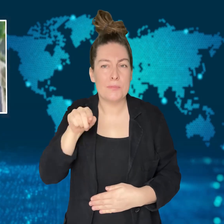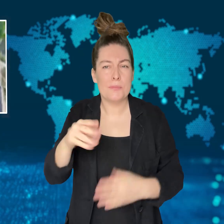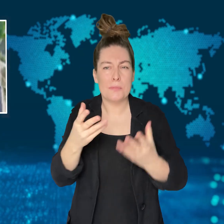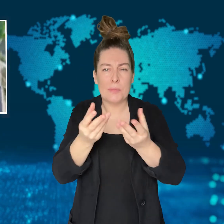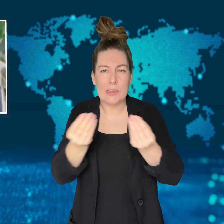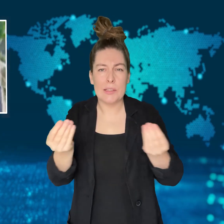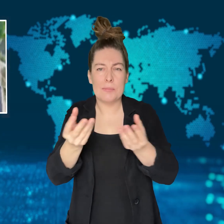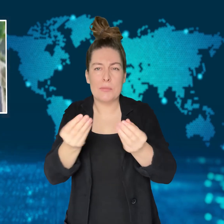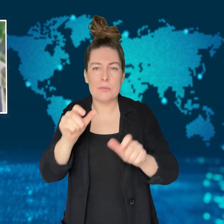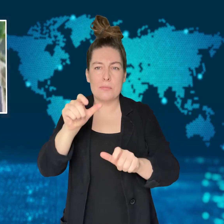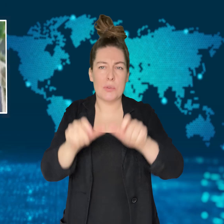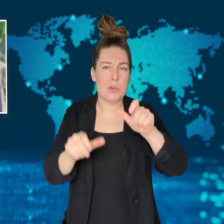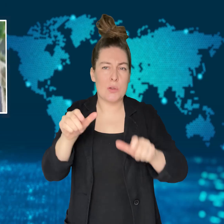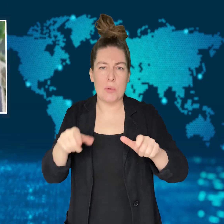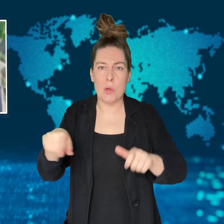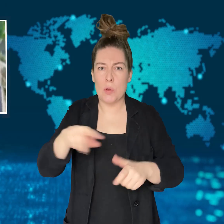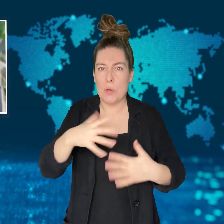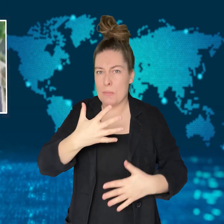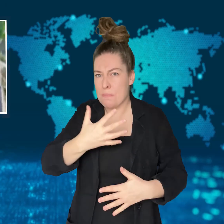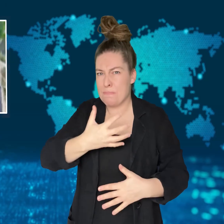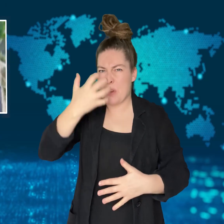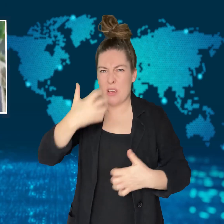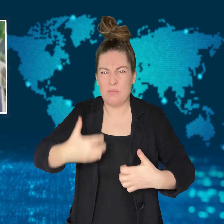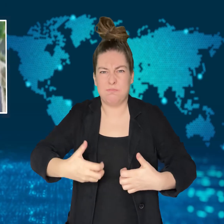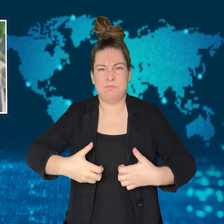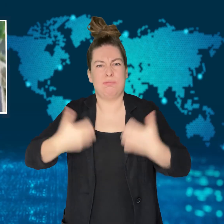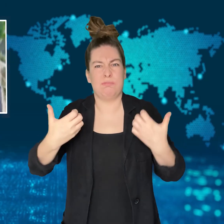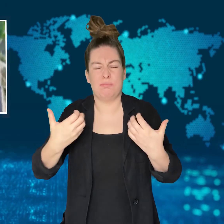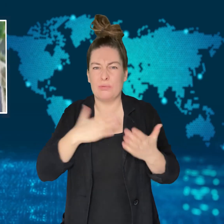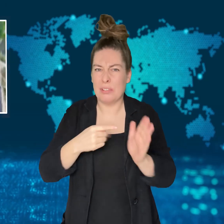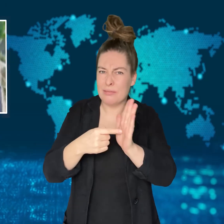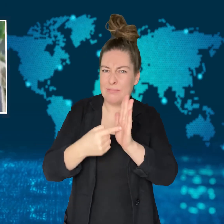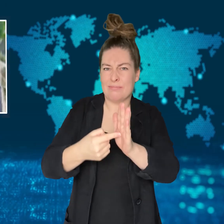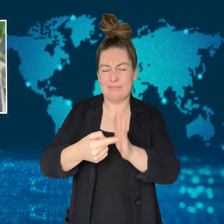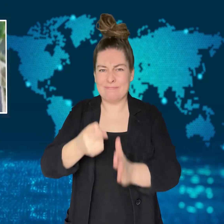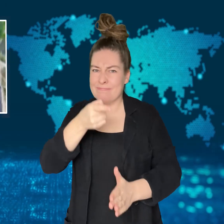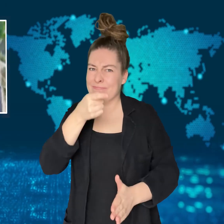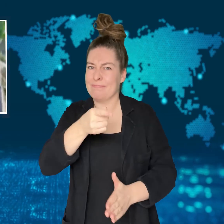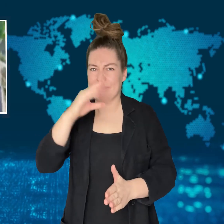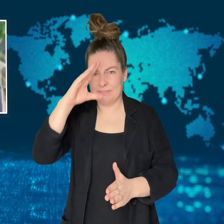fight off the attack, but was strangled to death.